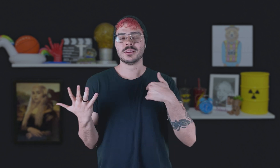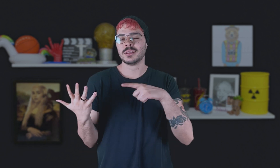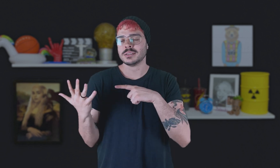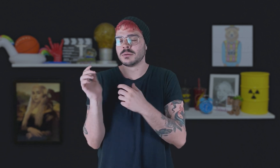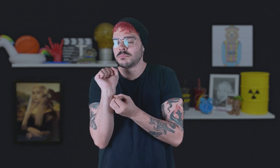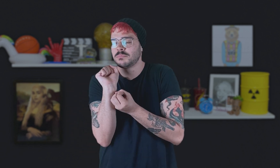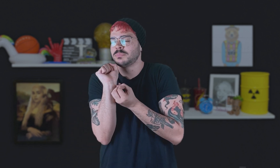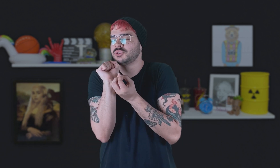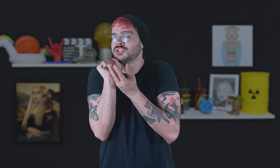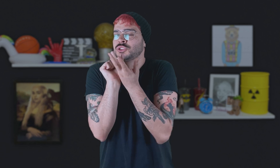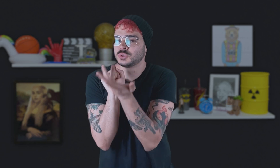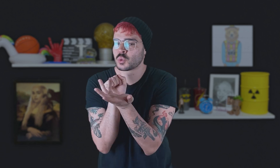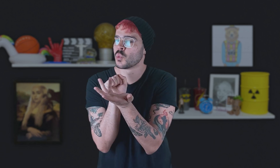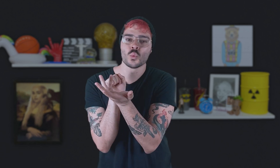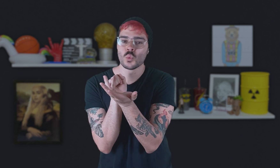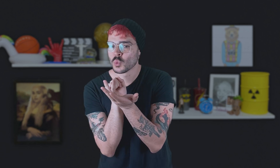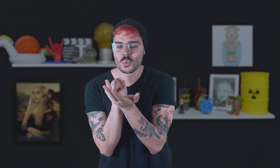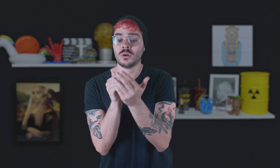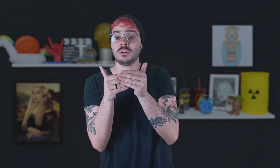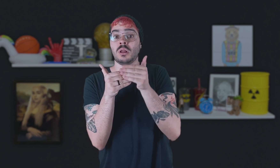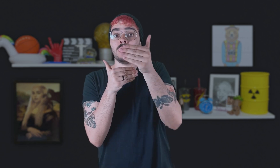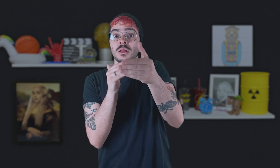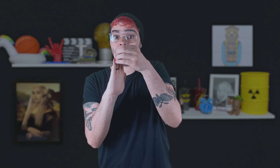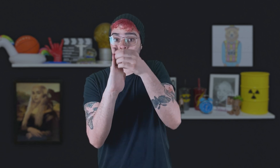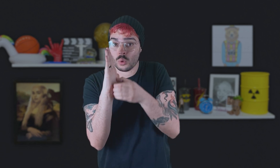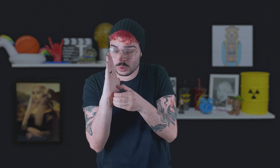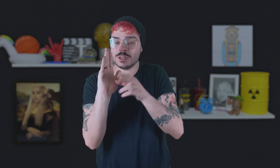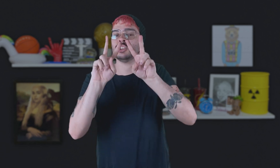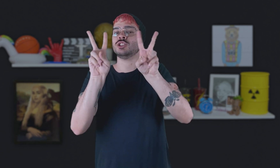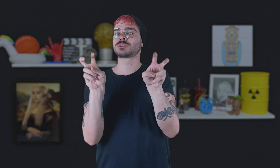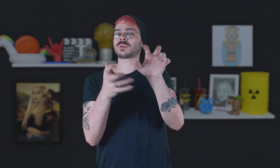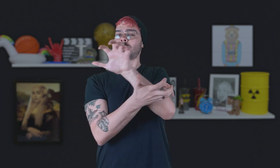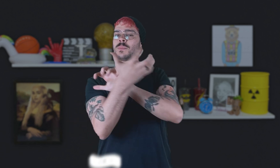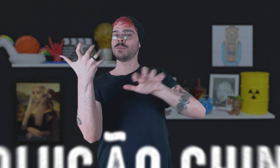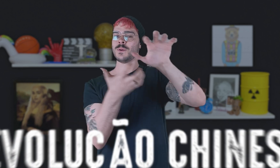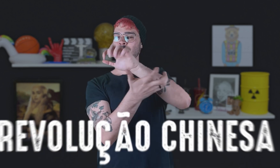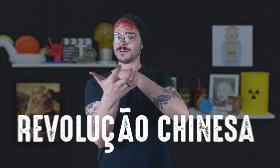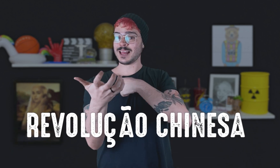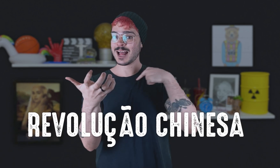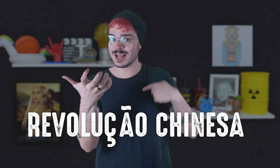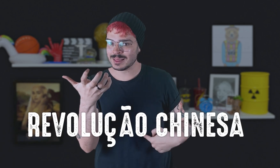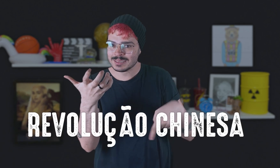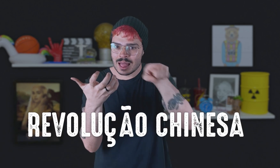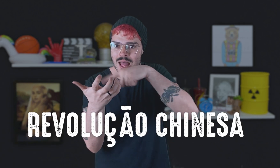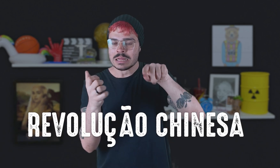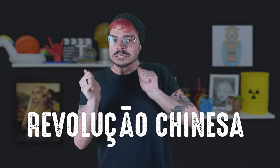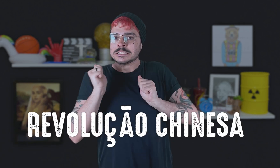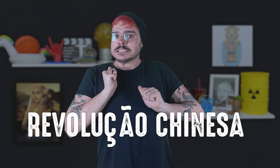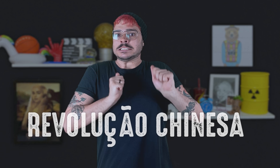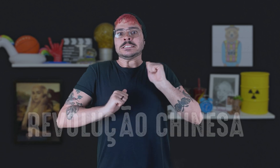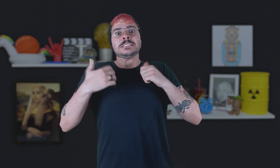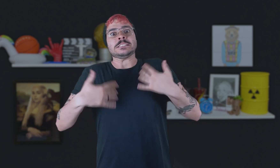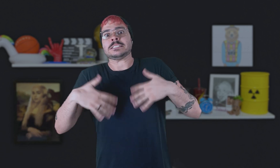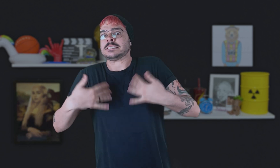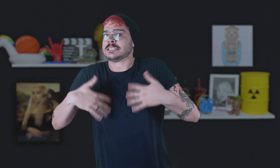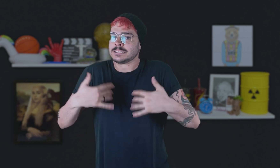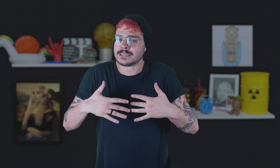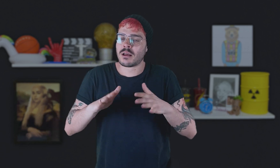I have a spoiler in the next chapter which will be about the Chinese Revolution ! Are you anxious?